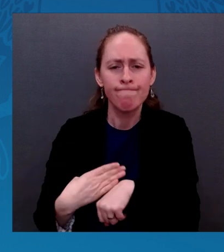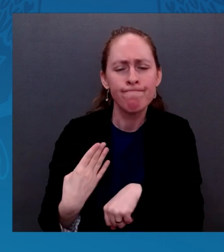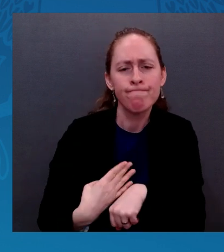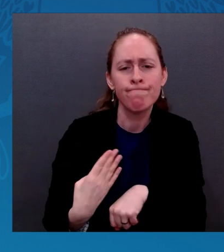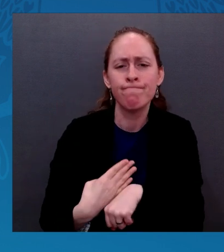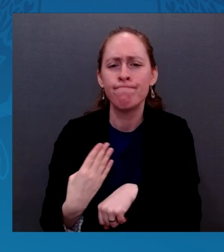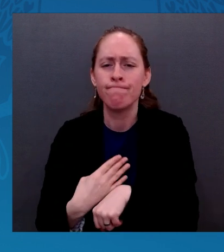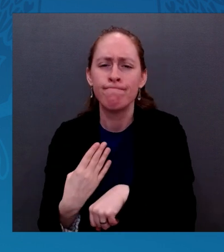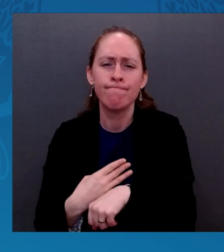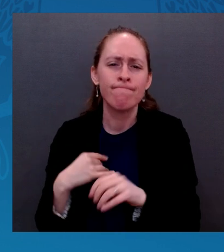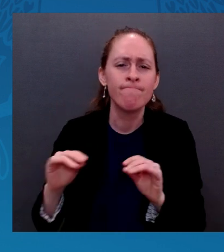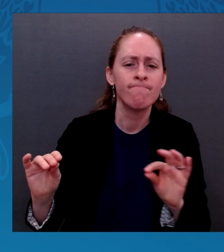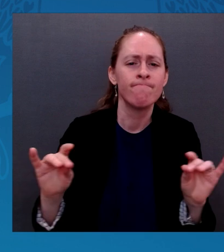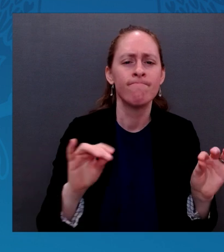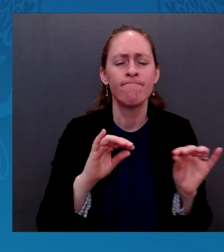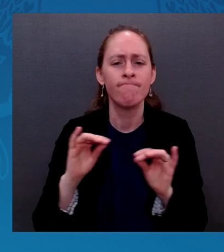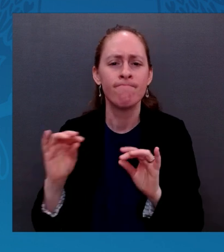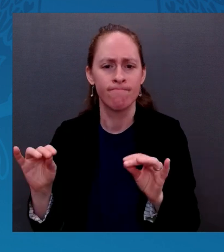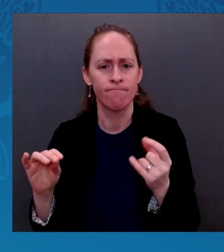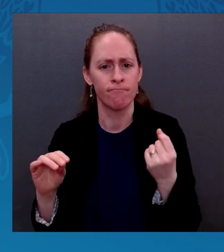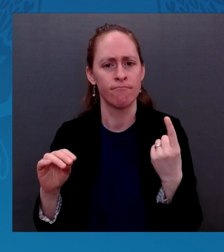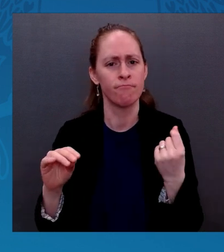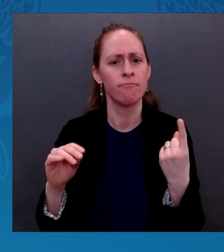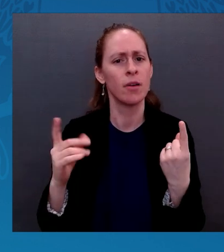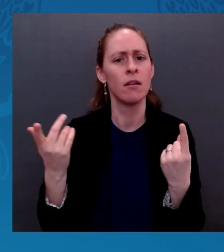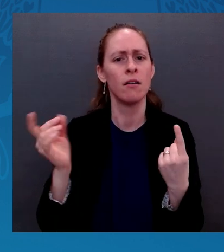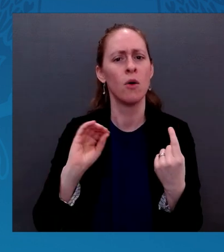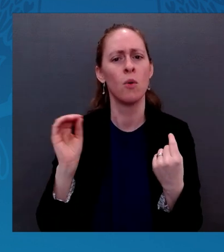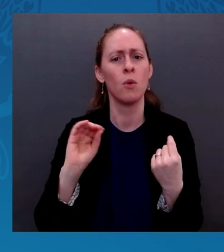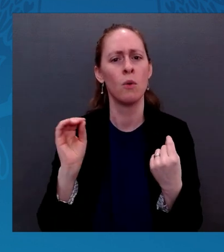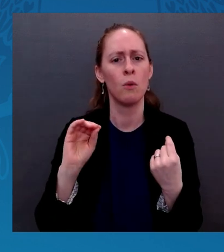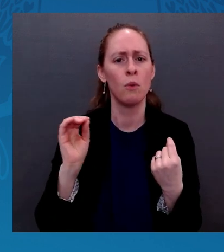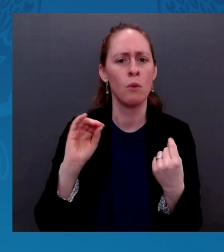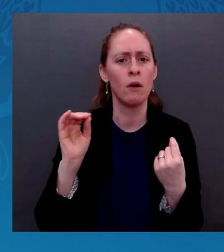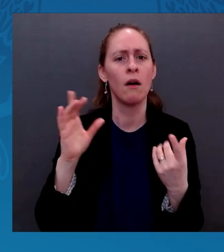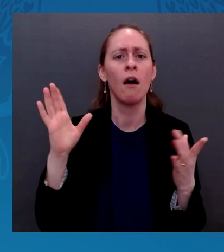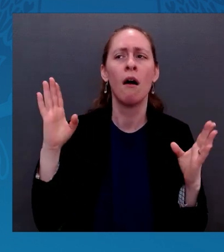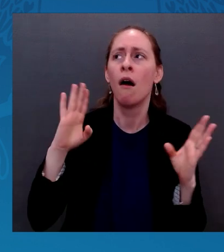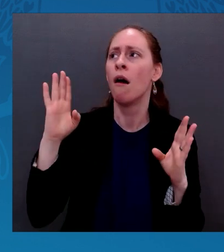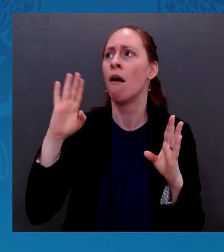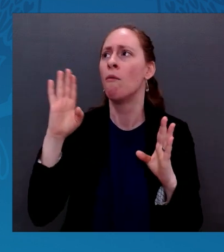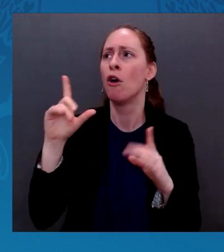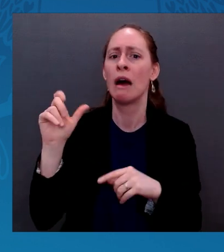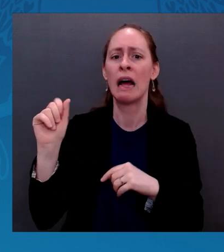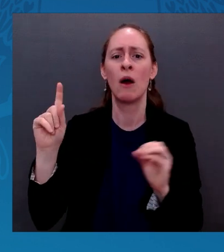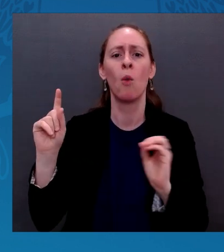So I'm very grateful to our mayor, Ras Baraka, for getting the lit eradicated in our city.